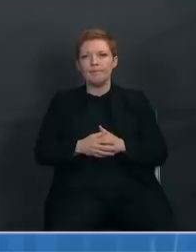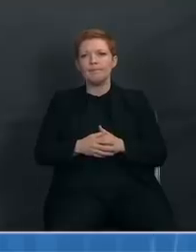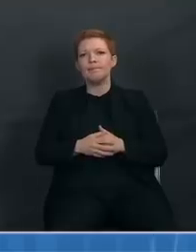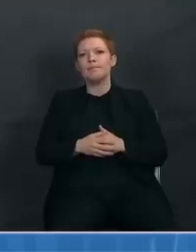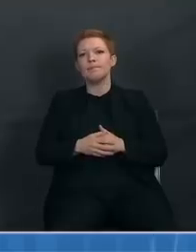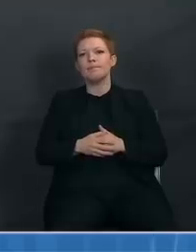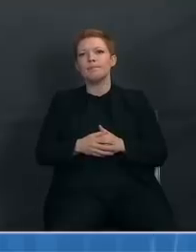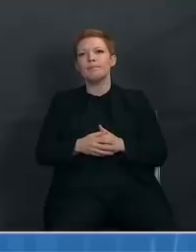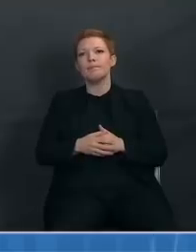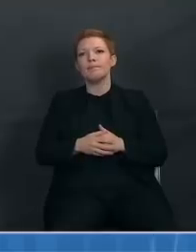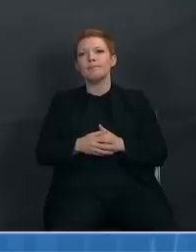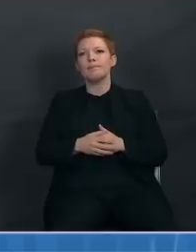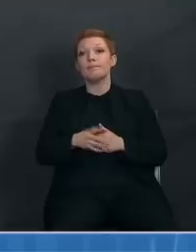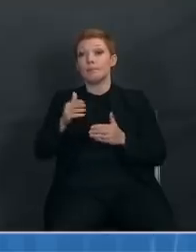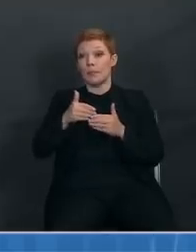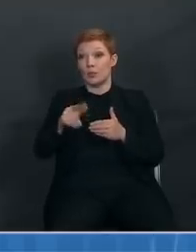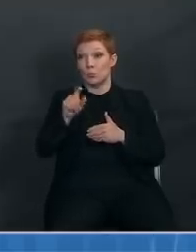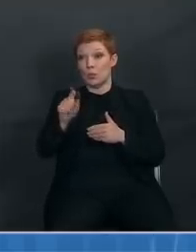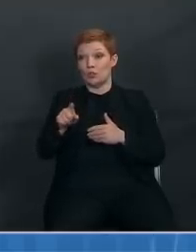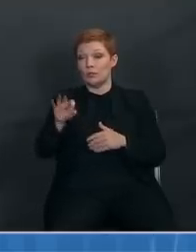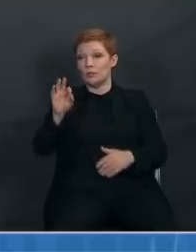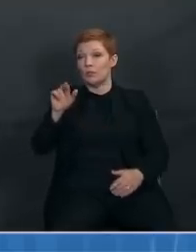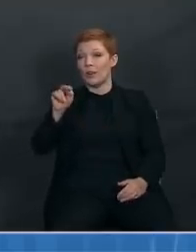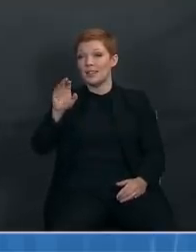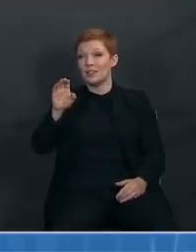Male Speaker: All right, next we're going to go to Francesca Chambers at McClatchy.